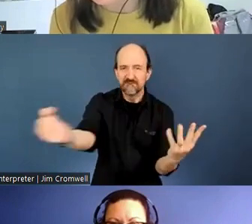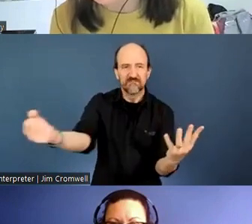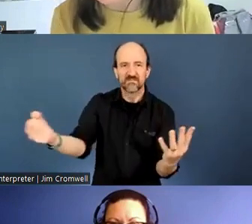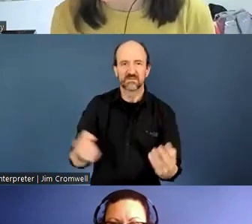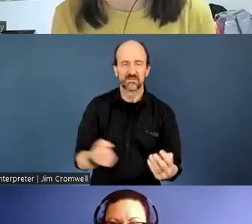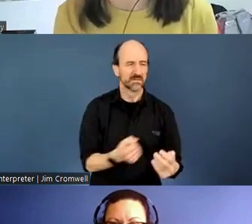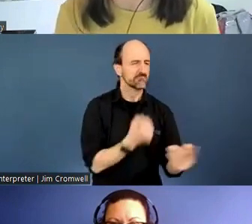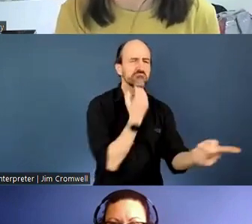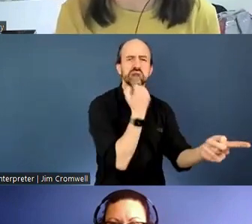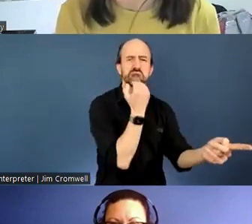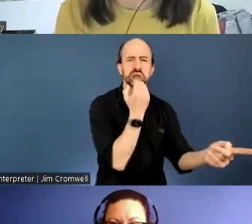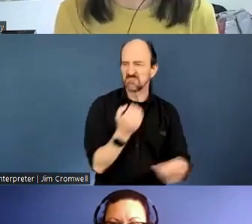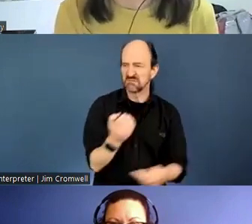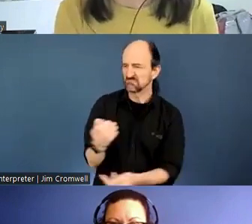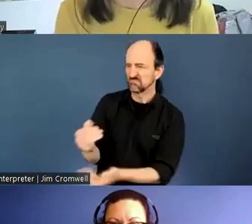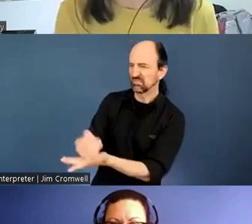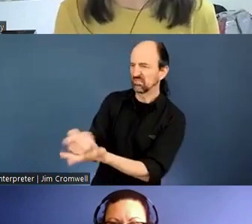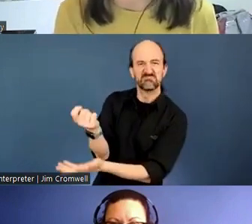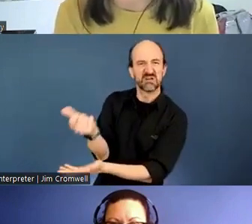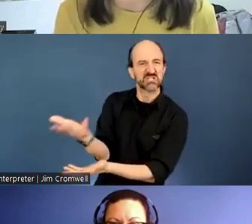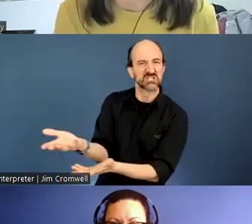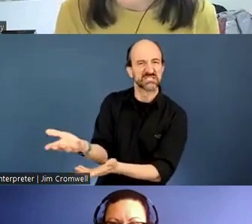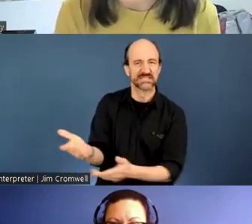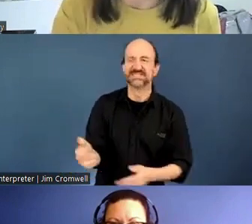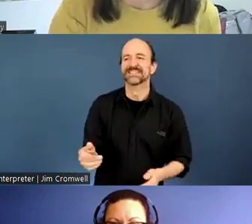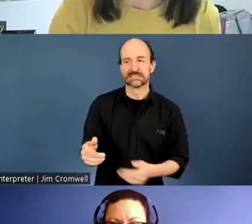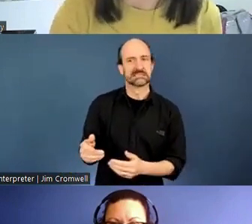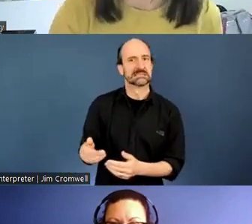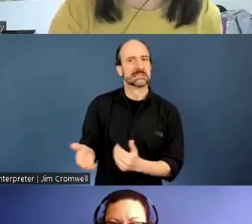than in other areas so the people need more water points.